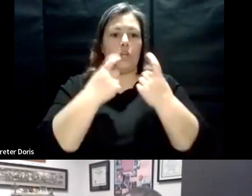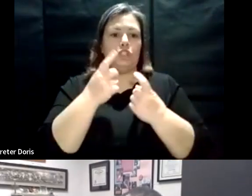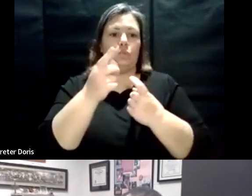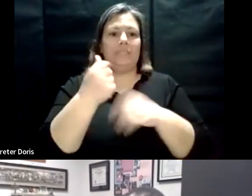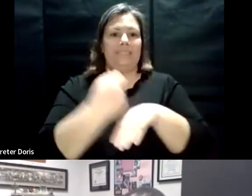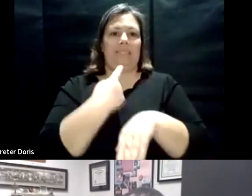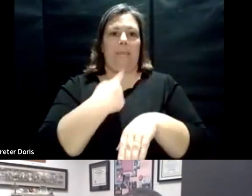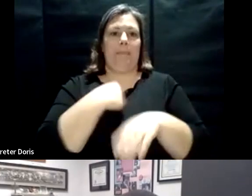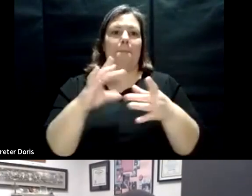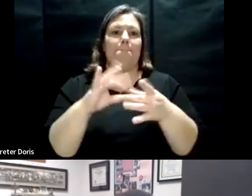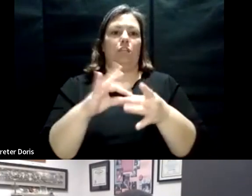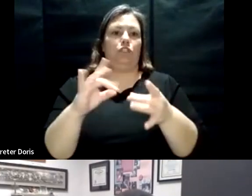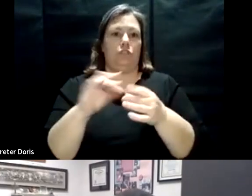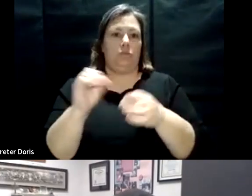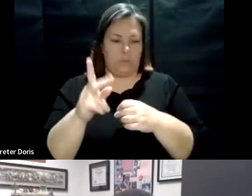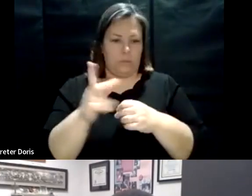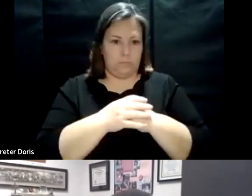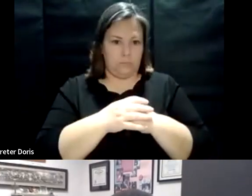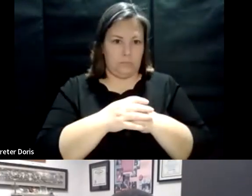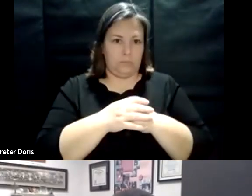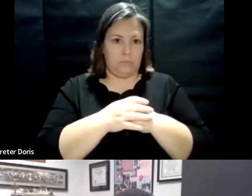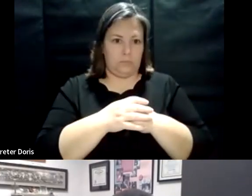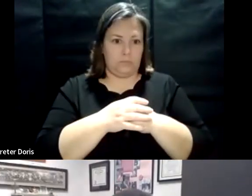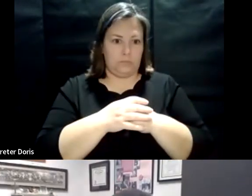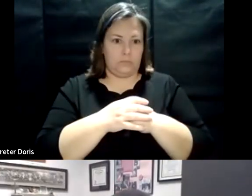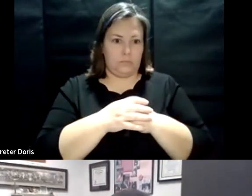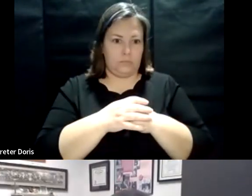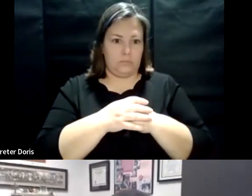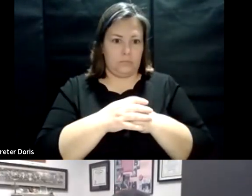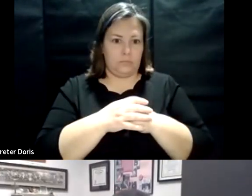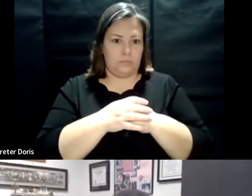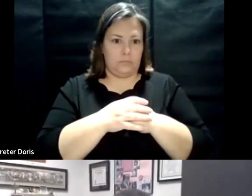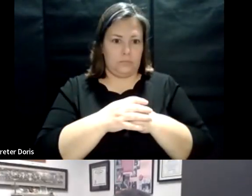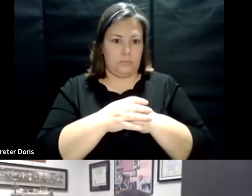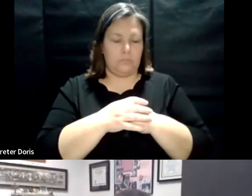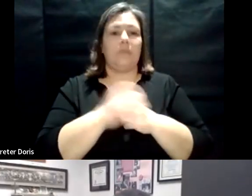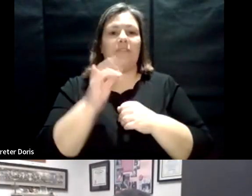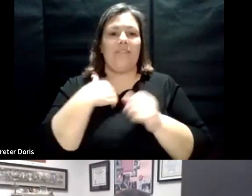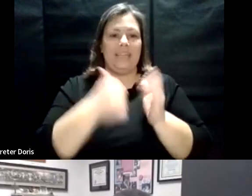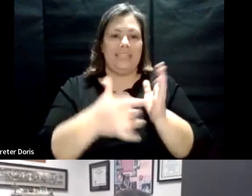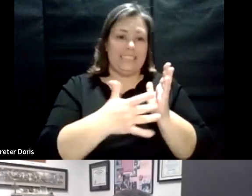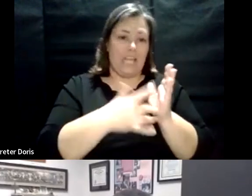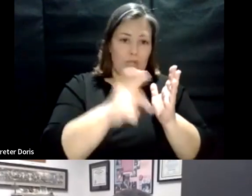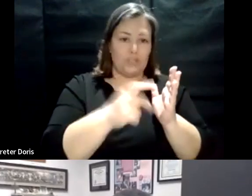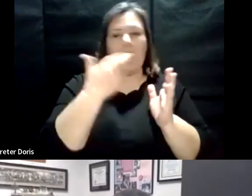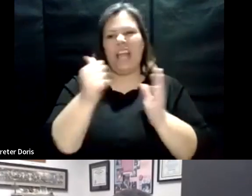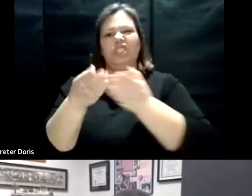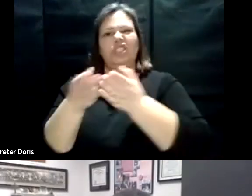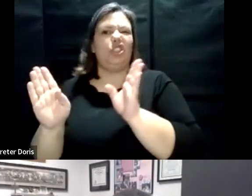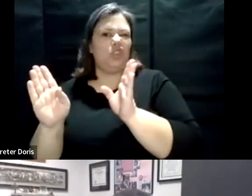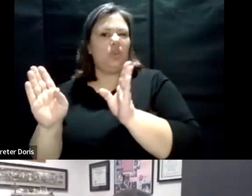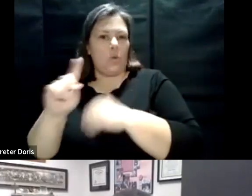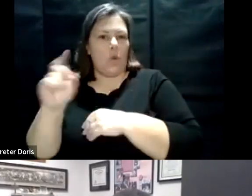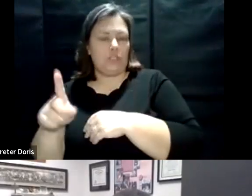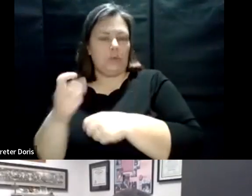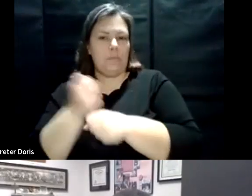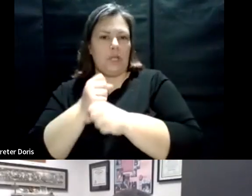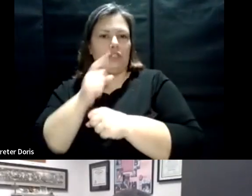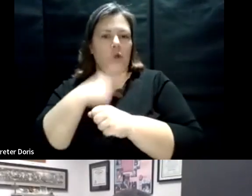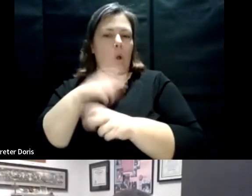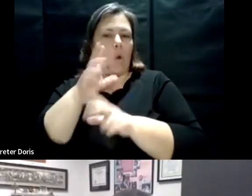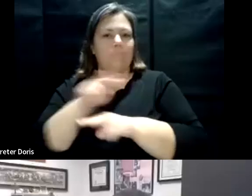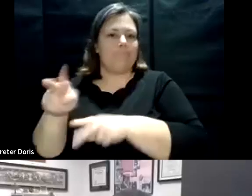We definitely thank you all for joining this again I'm I am in sdmits brown hair and I will be facilitating part conversation we bounce from different speaker to speaker and then also helping out with any of the chat questions or anything that that we see in there.